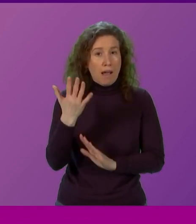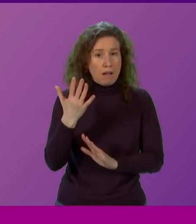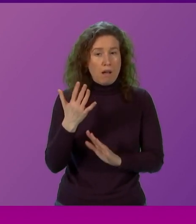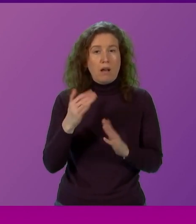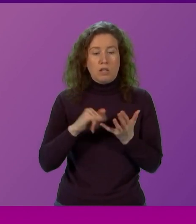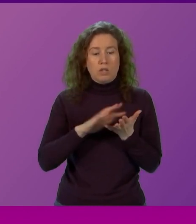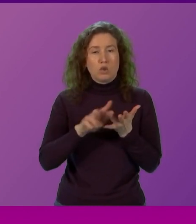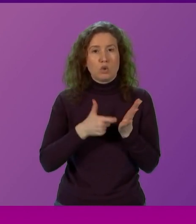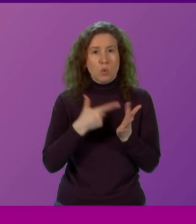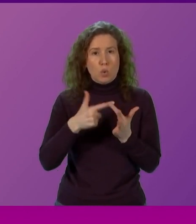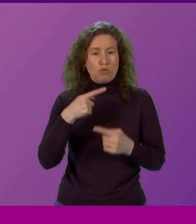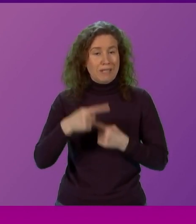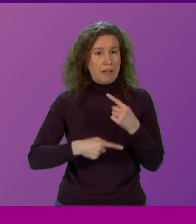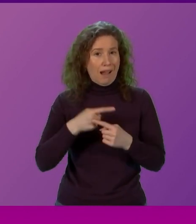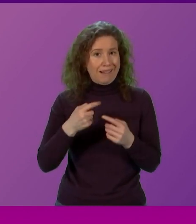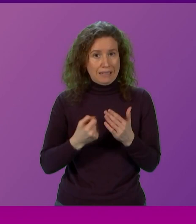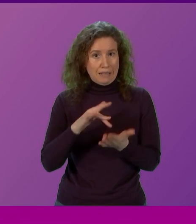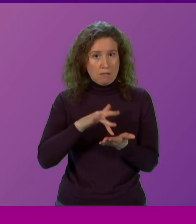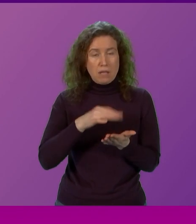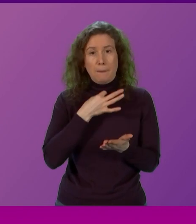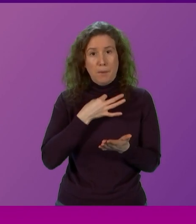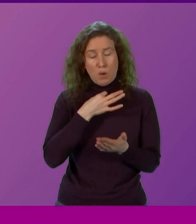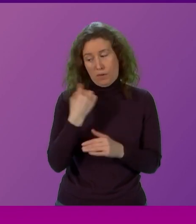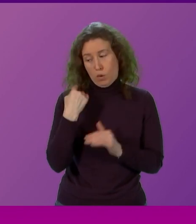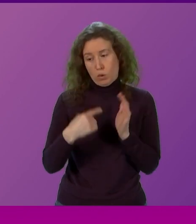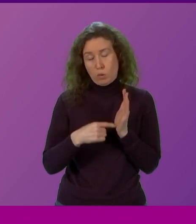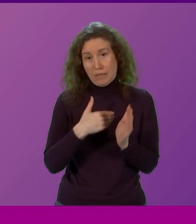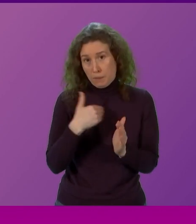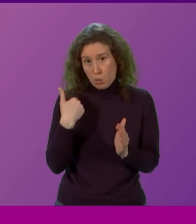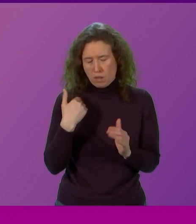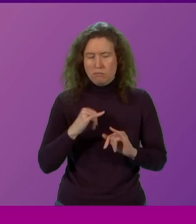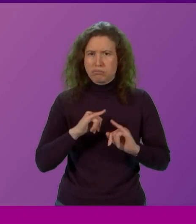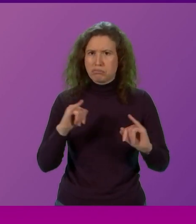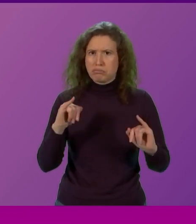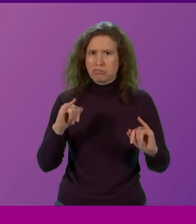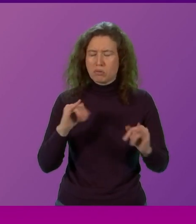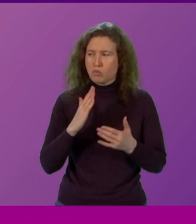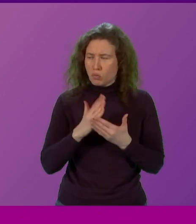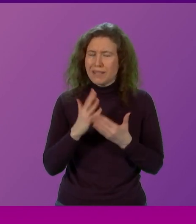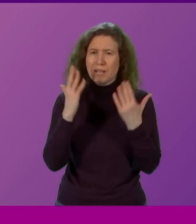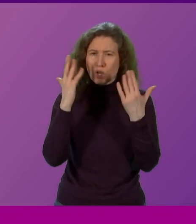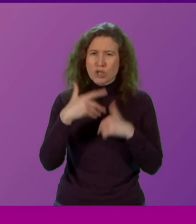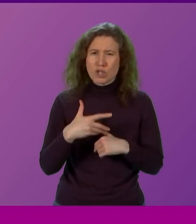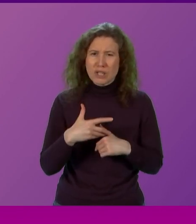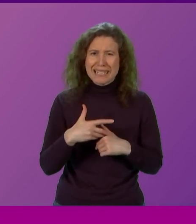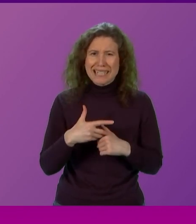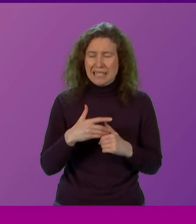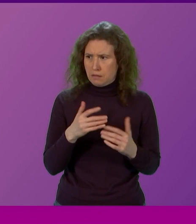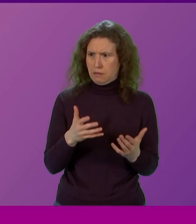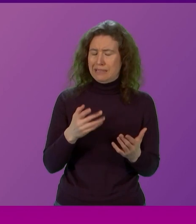Recycling centre in Perth early on Tuesday morning. That devastating incident is deeply concerning, not least because it is the second fire in